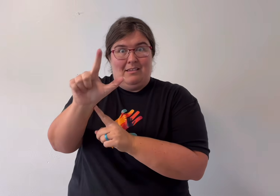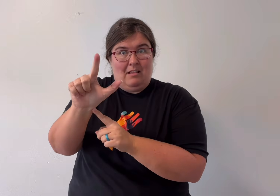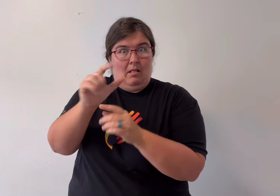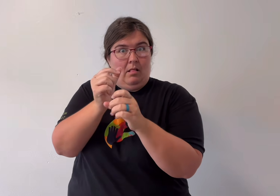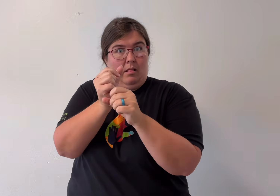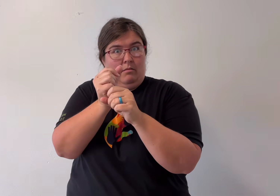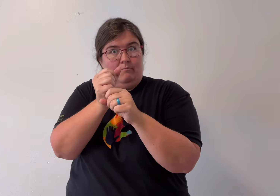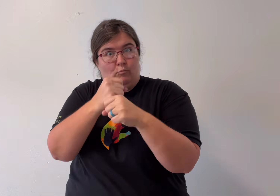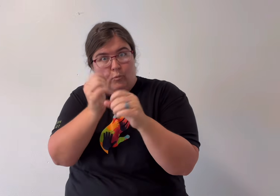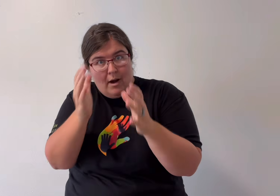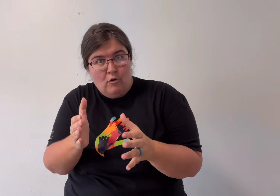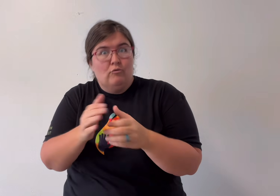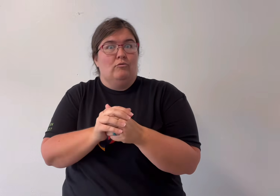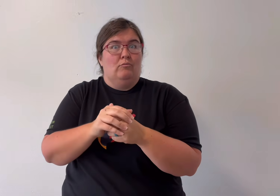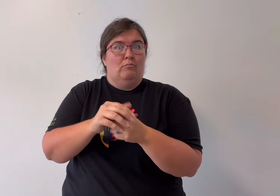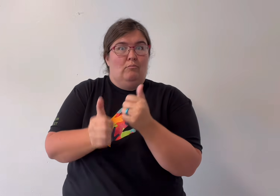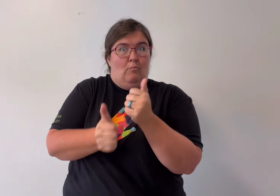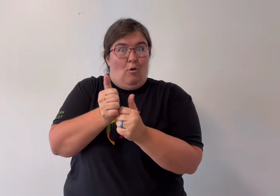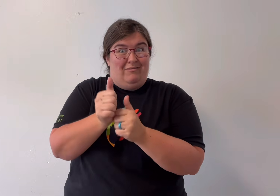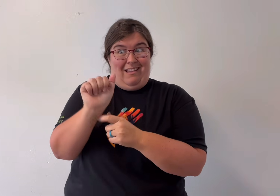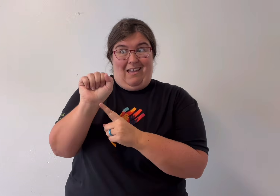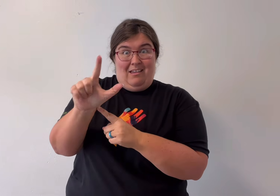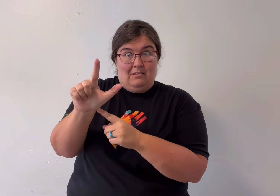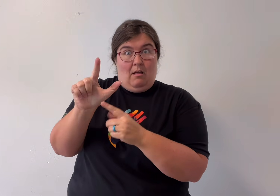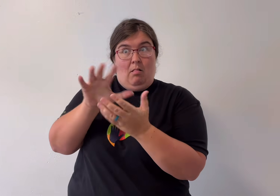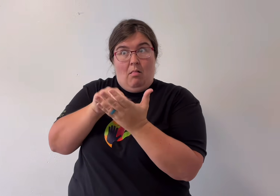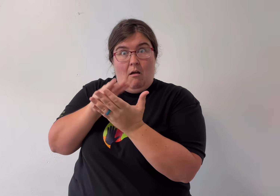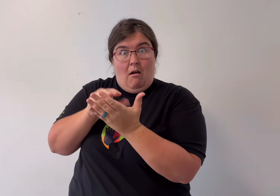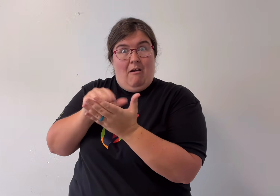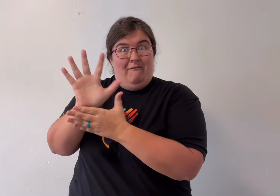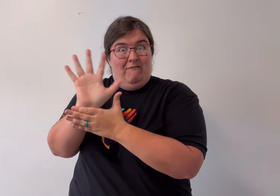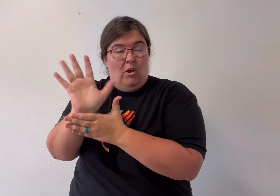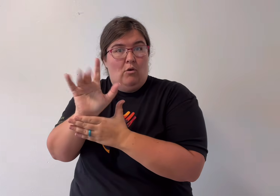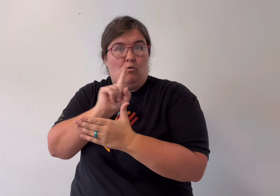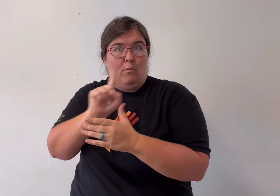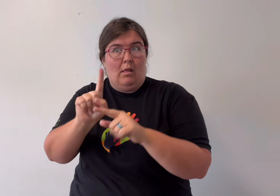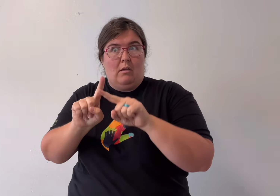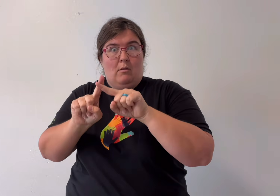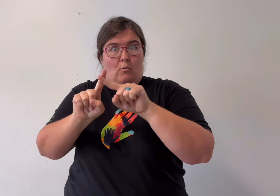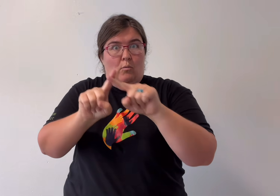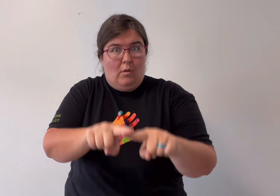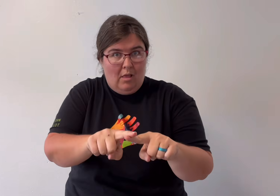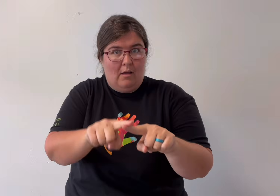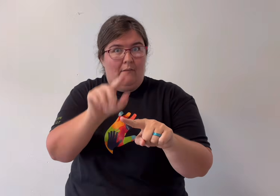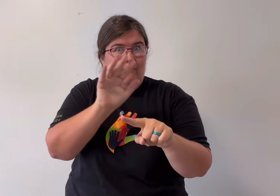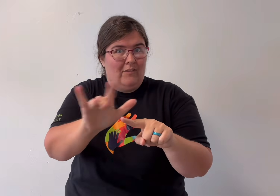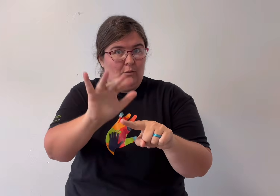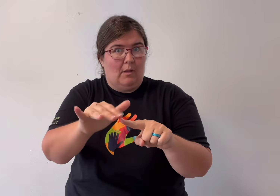And I've noticed most ASL creators, most ASL learning videos really rely on fingerspelling or